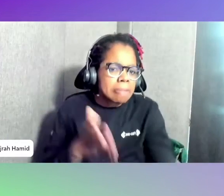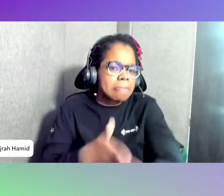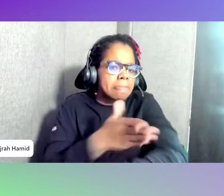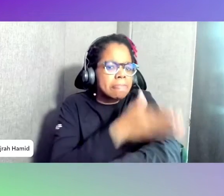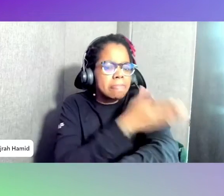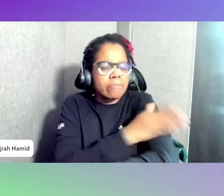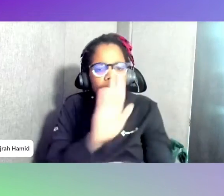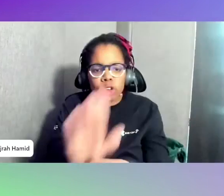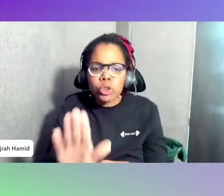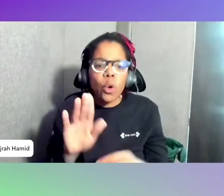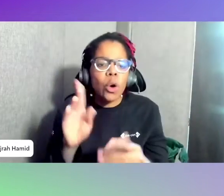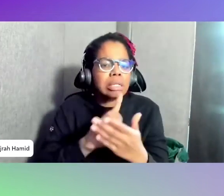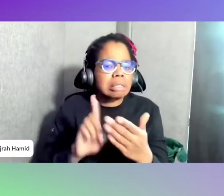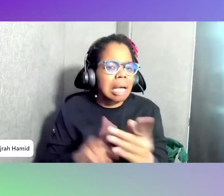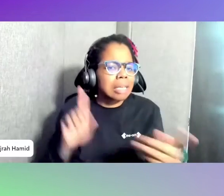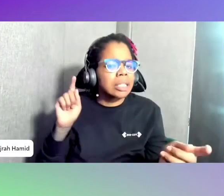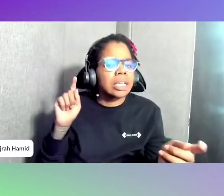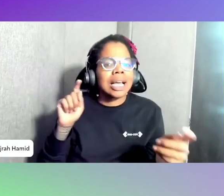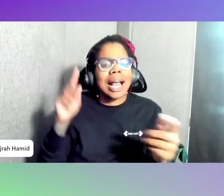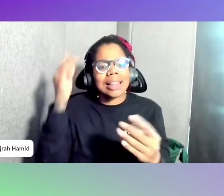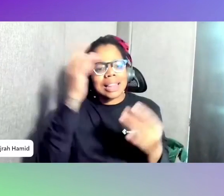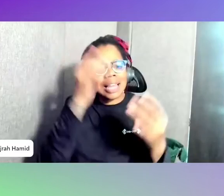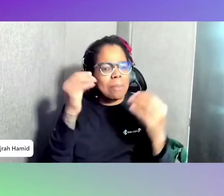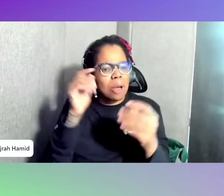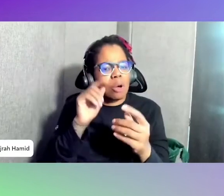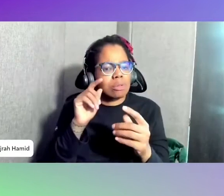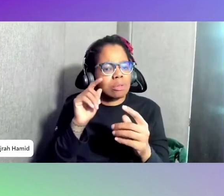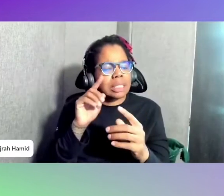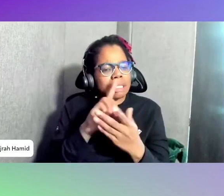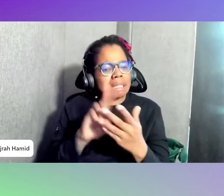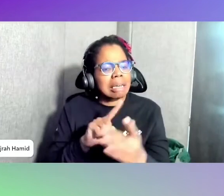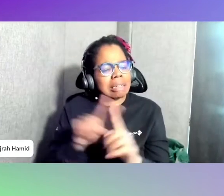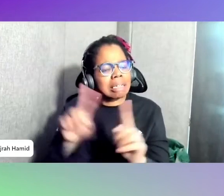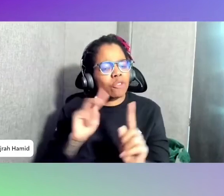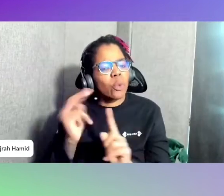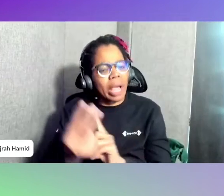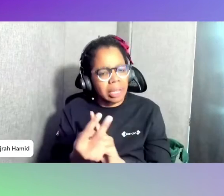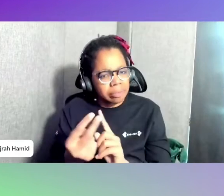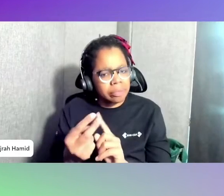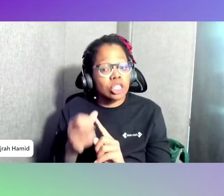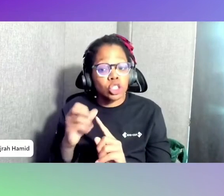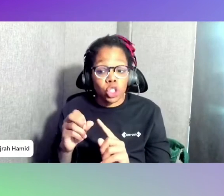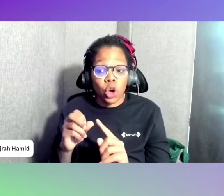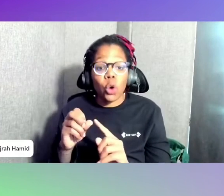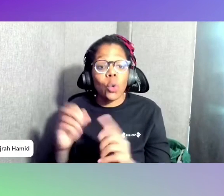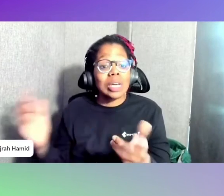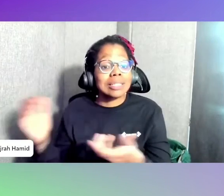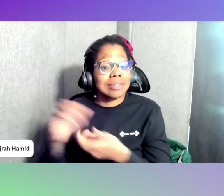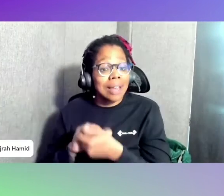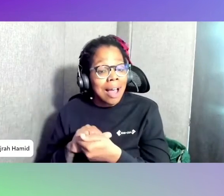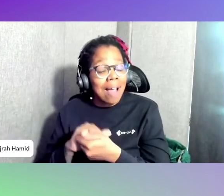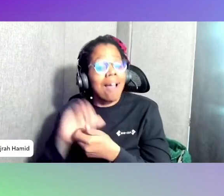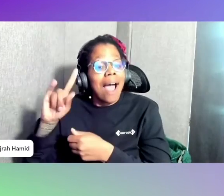design, and help you become more open to evolution in your design, and really just